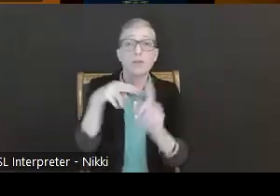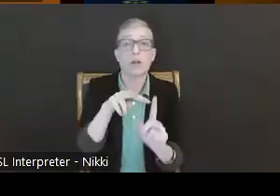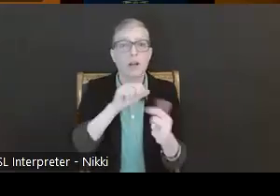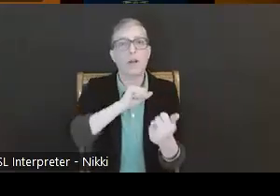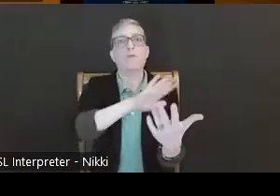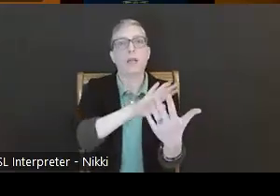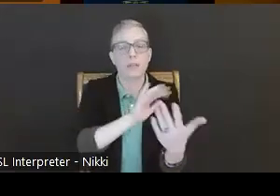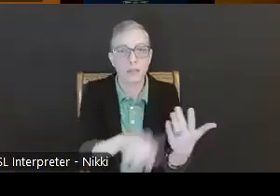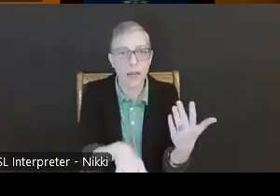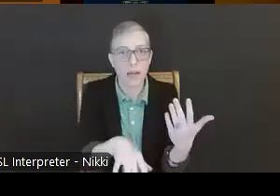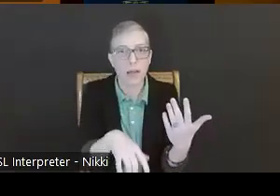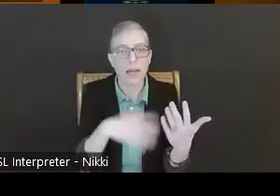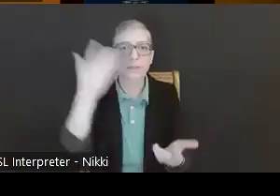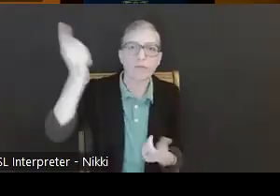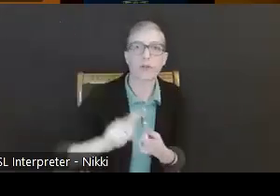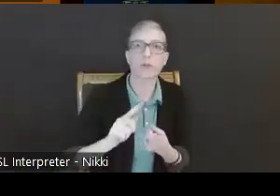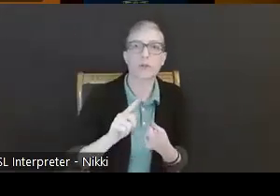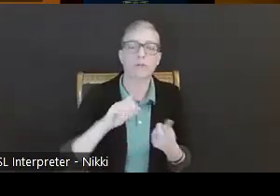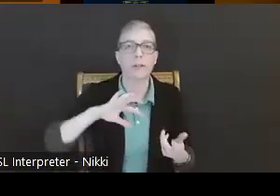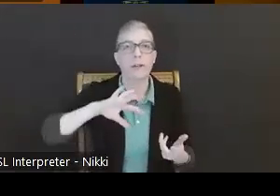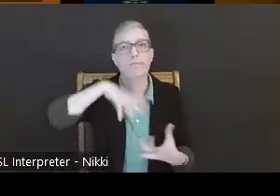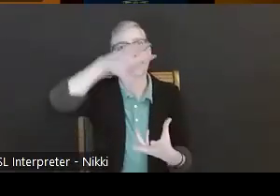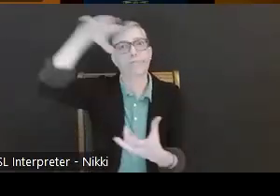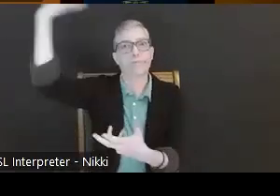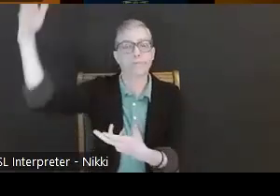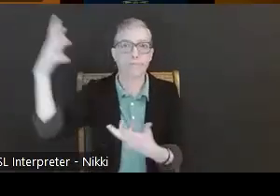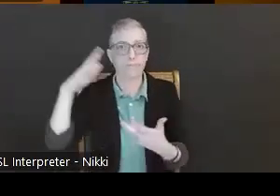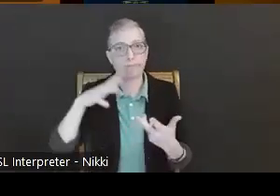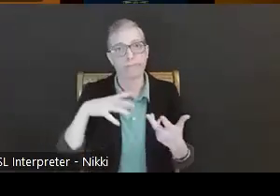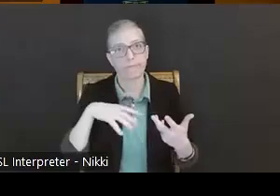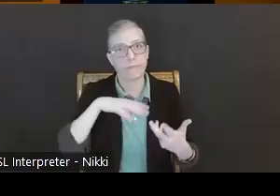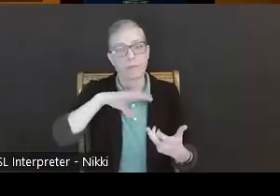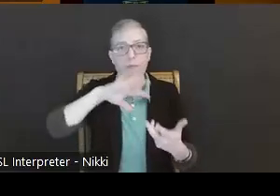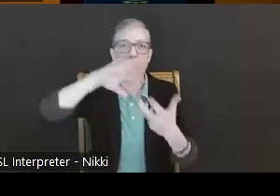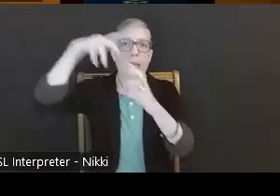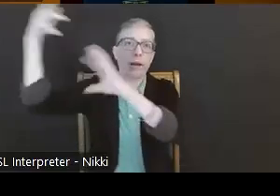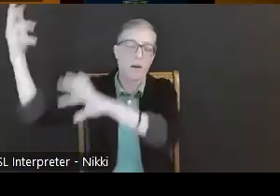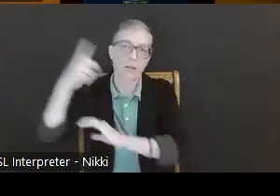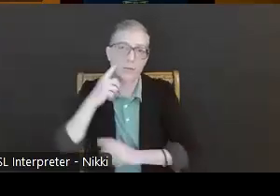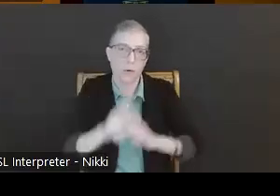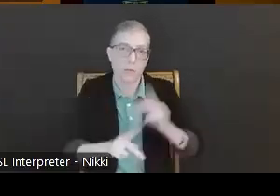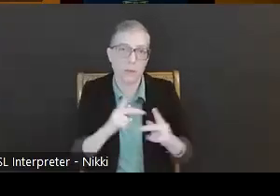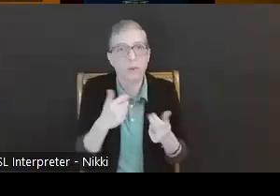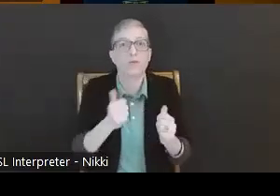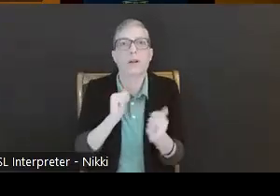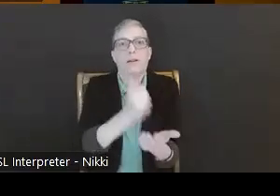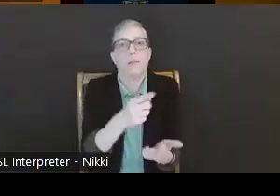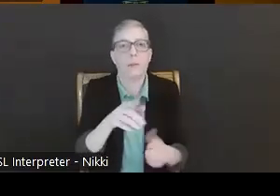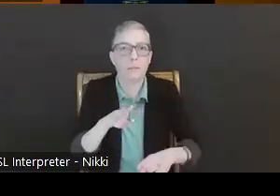and become a bit of a slippery slope when it comes to juggling a lot of these pieces so the